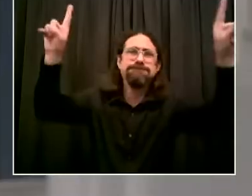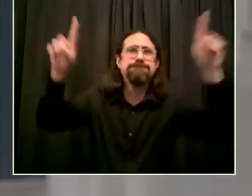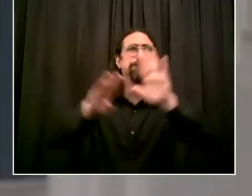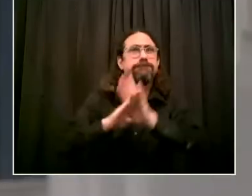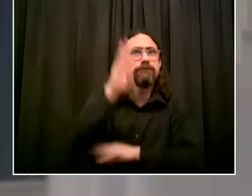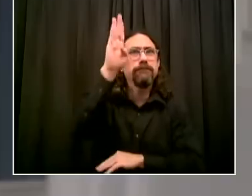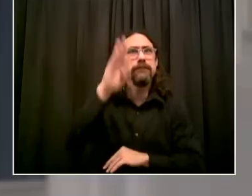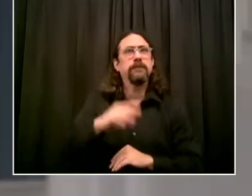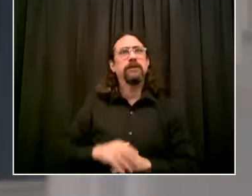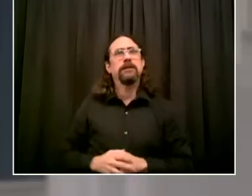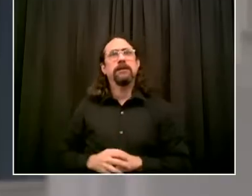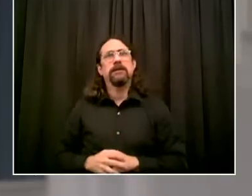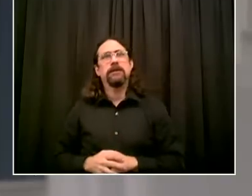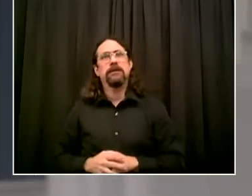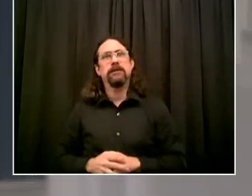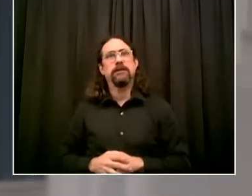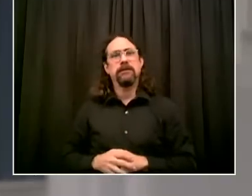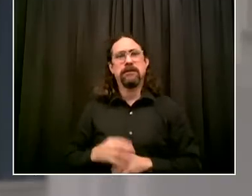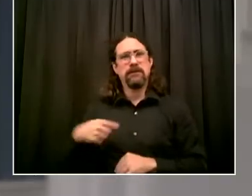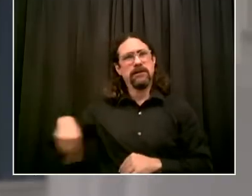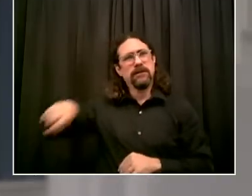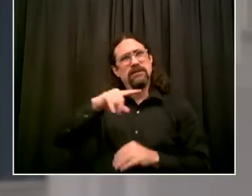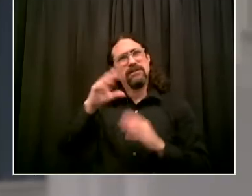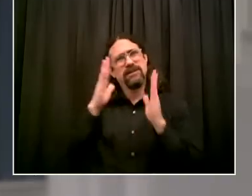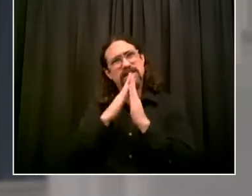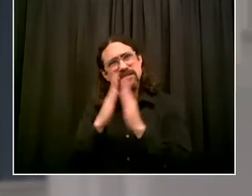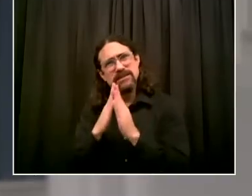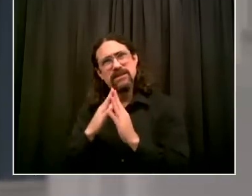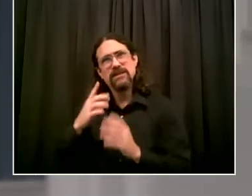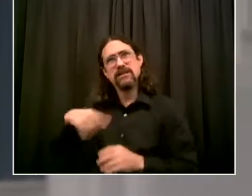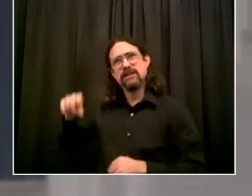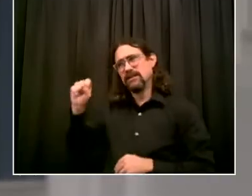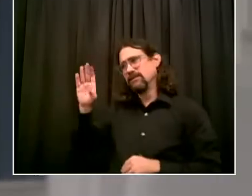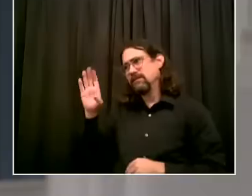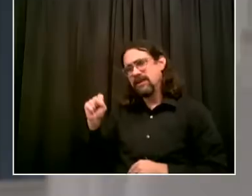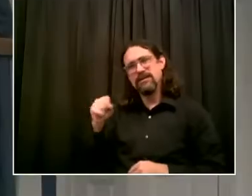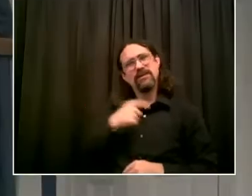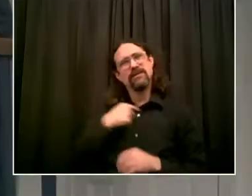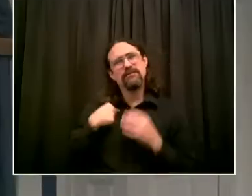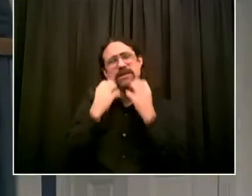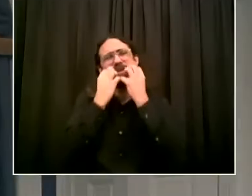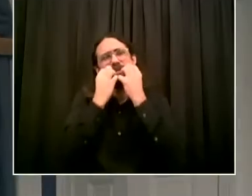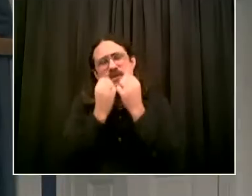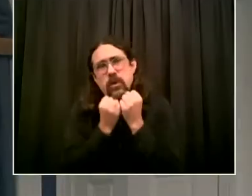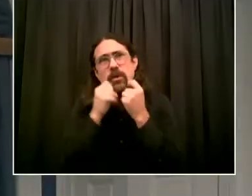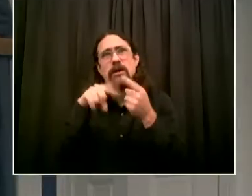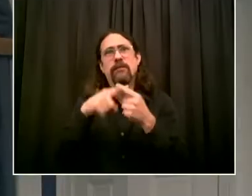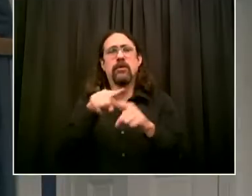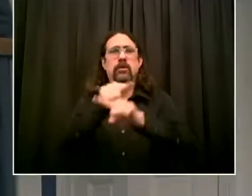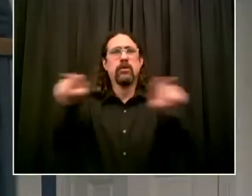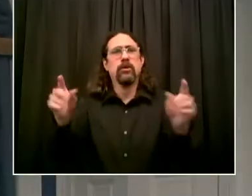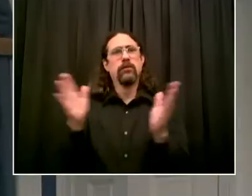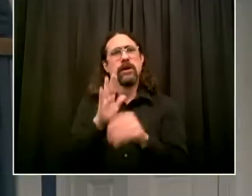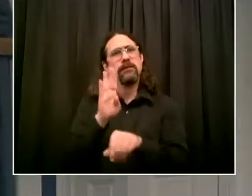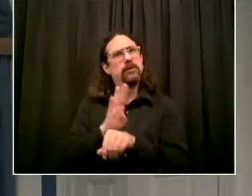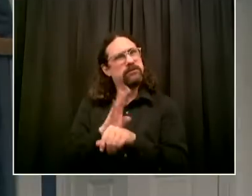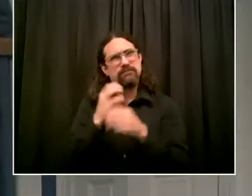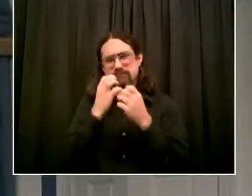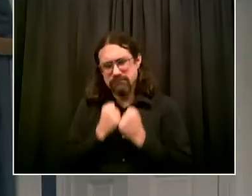WE WIICLL L NUONTIE TO MODERATE